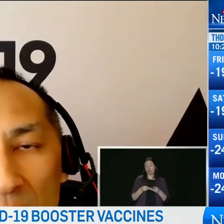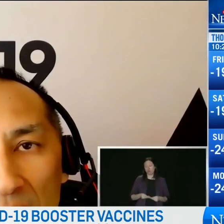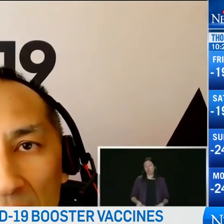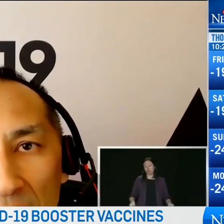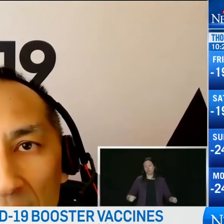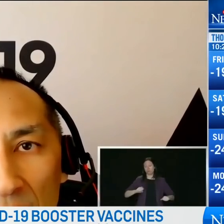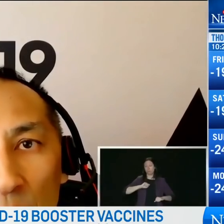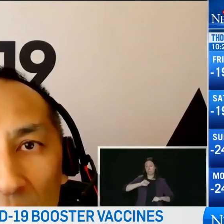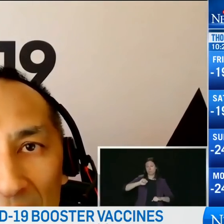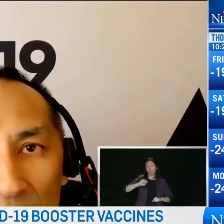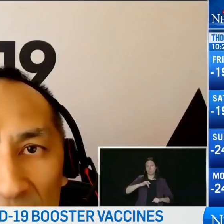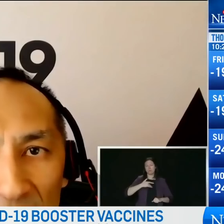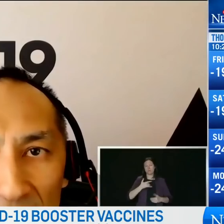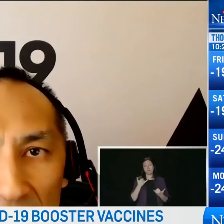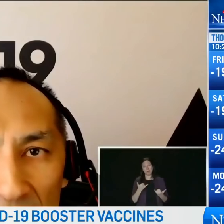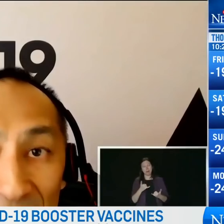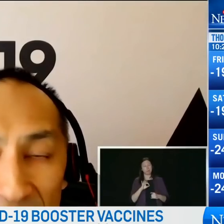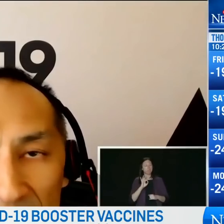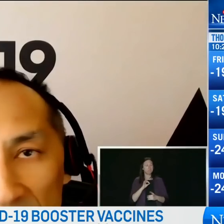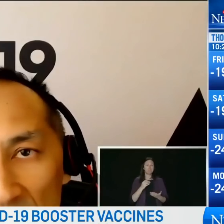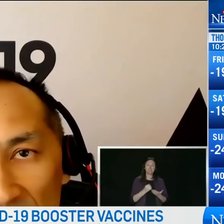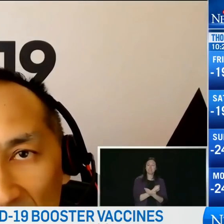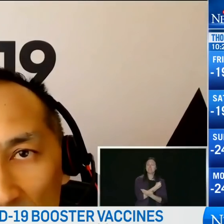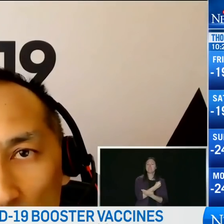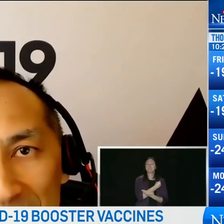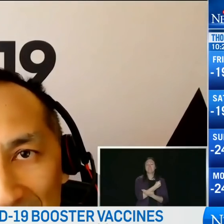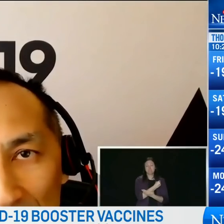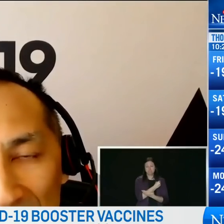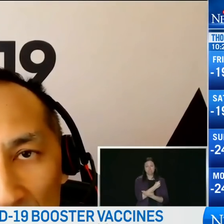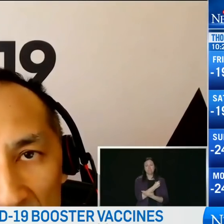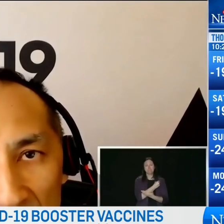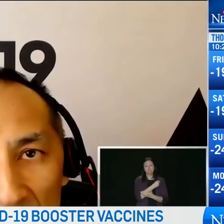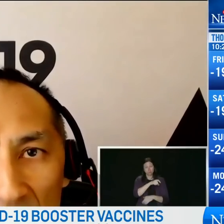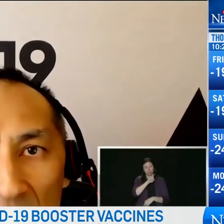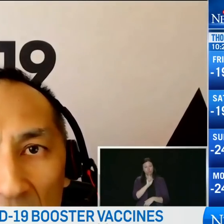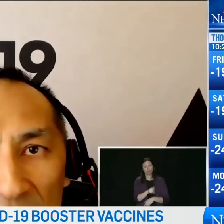EMERGING THAT PROTECTION IS